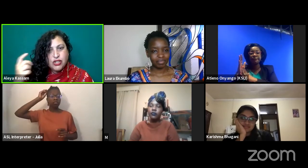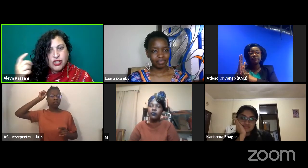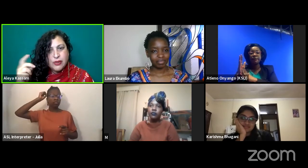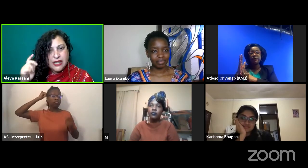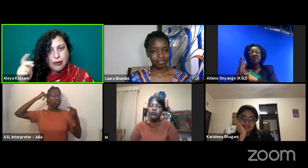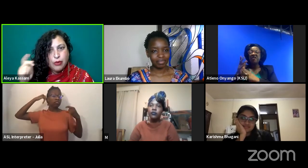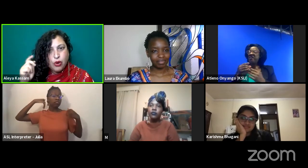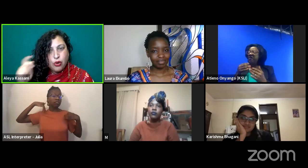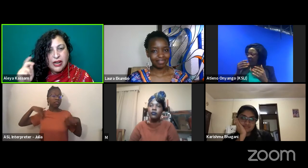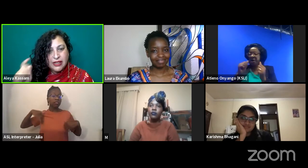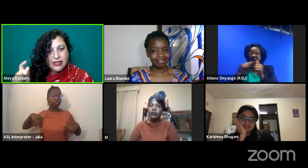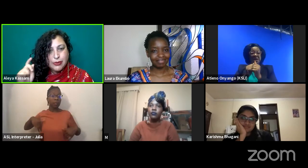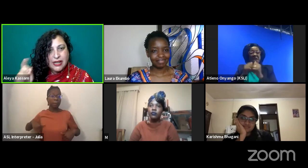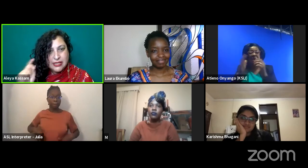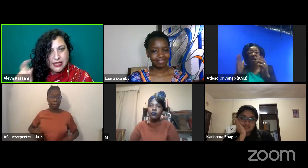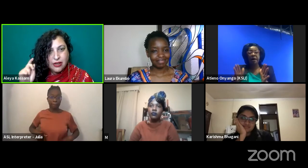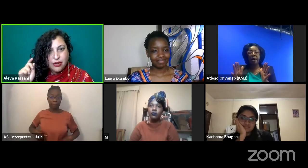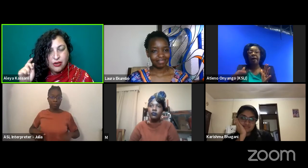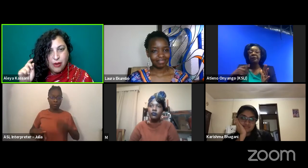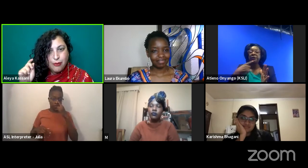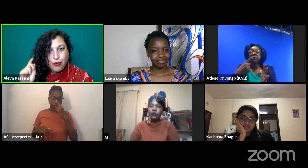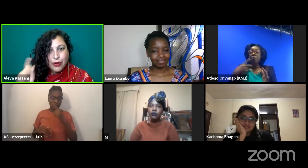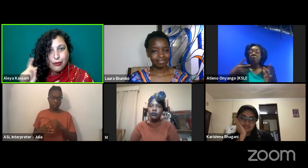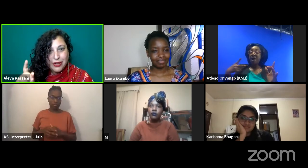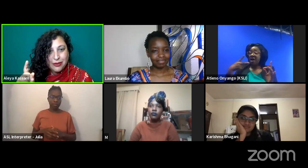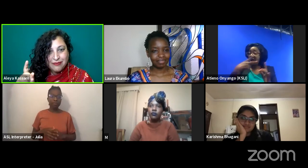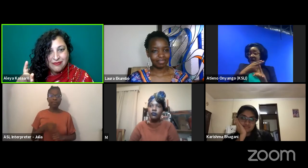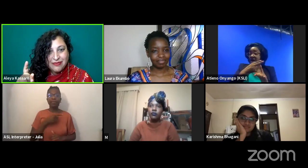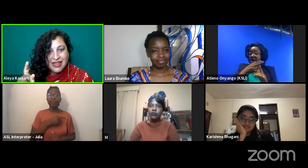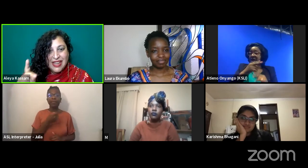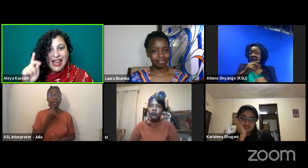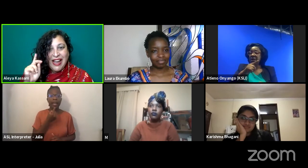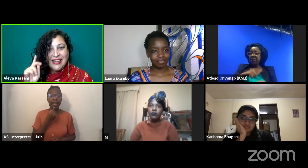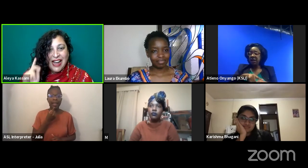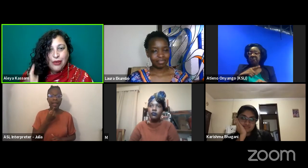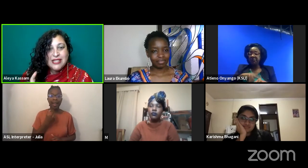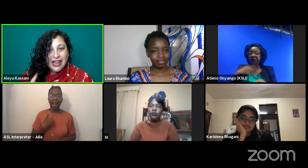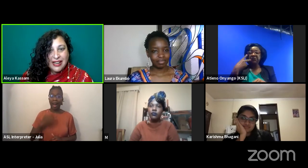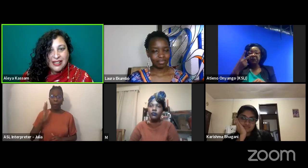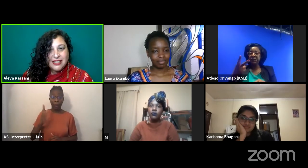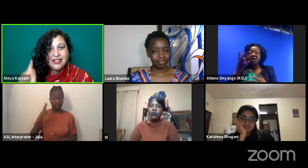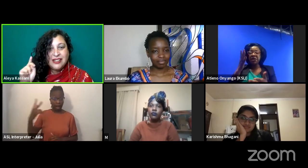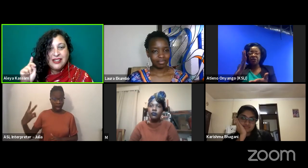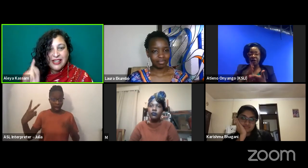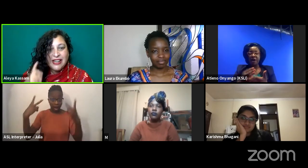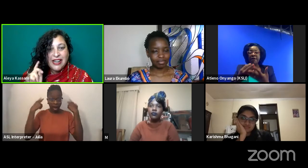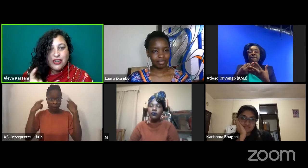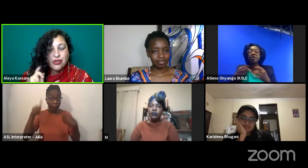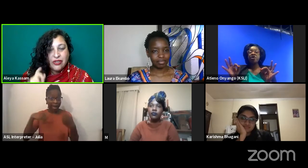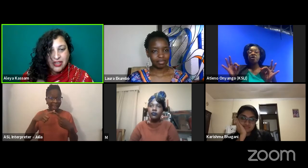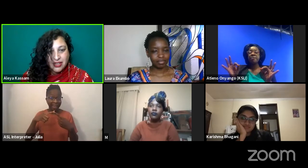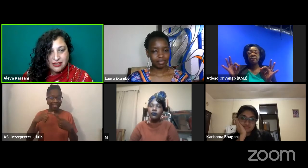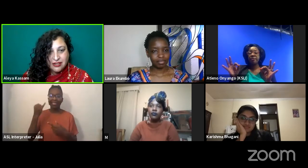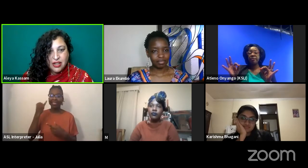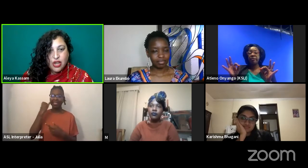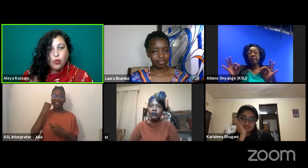And she's always said, I will only cut these when I see real freedom and outside the Kenyan National Theater,